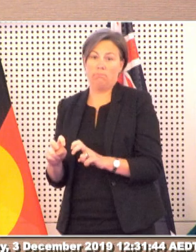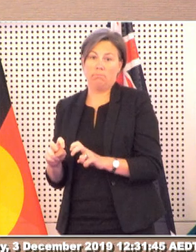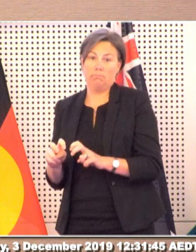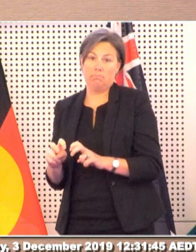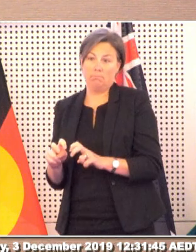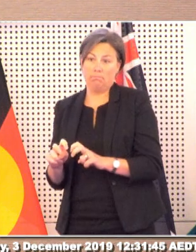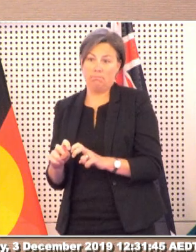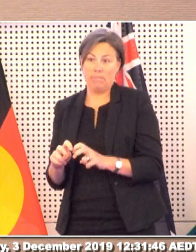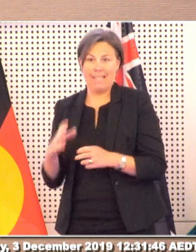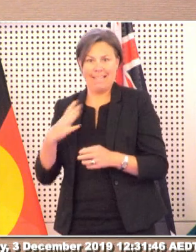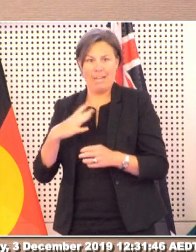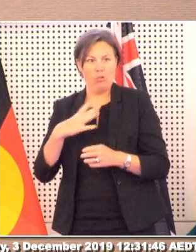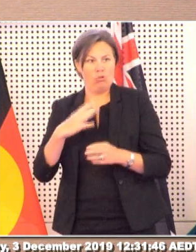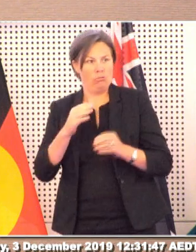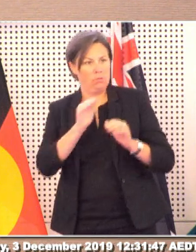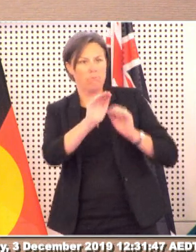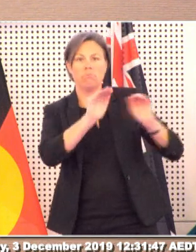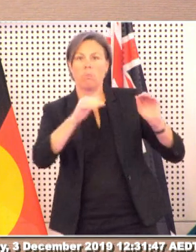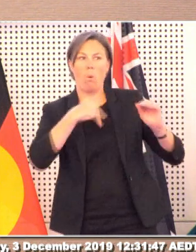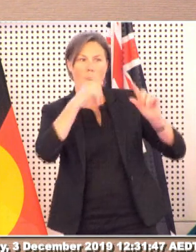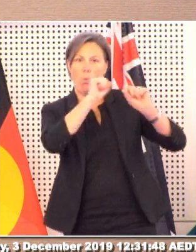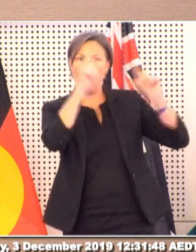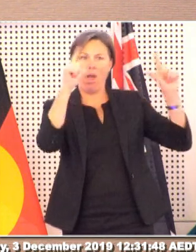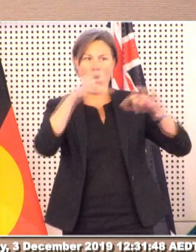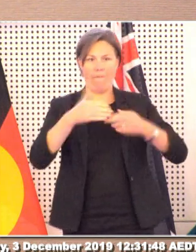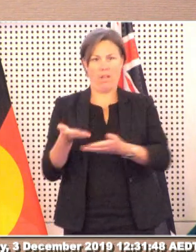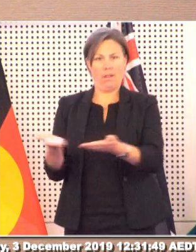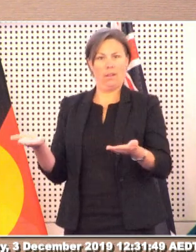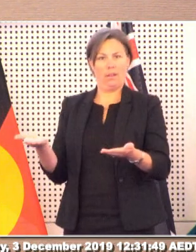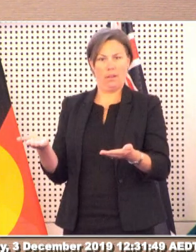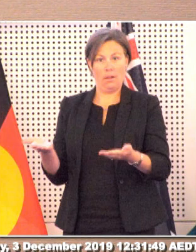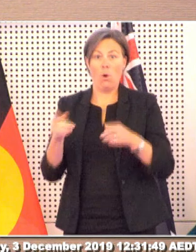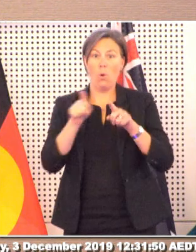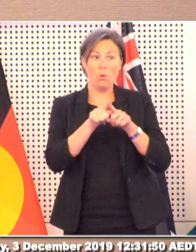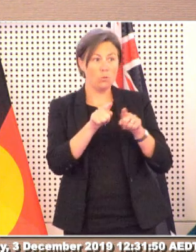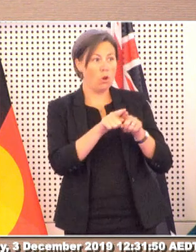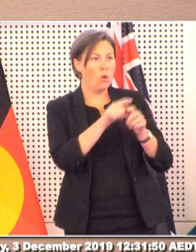awareness and practically building skill in the wider community about what kind of